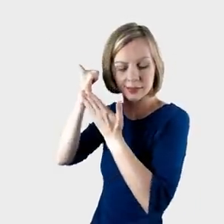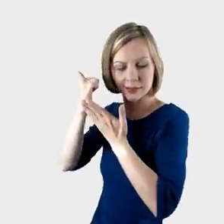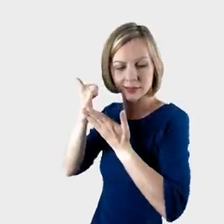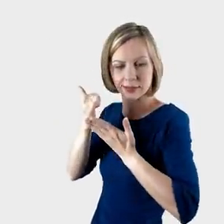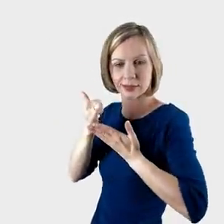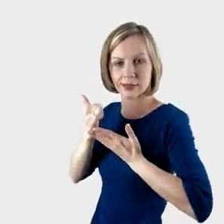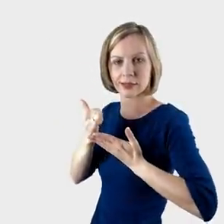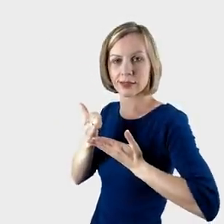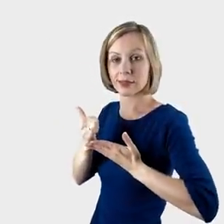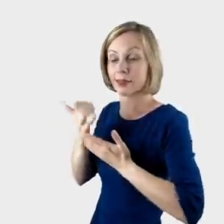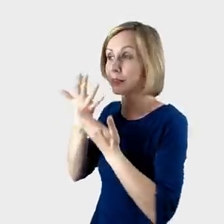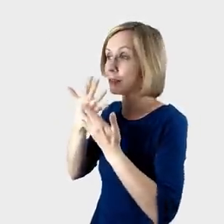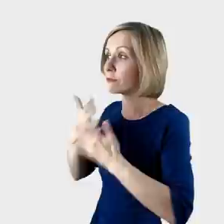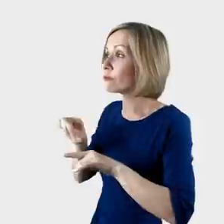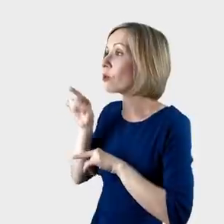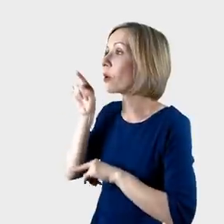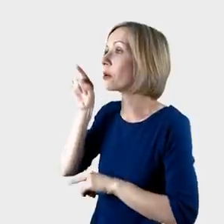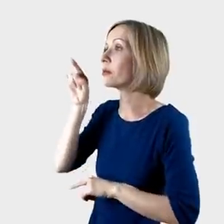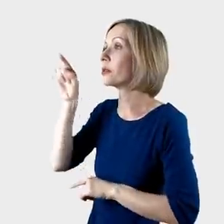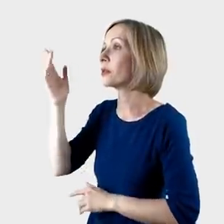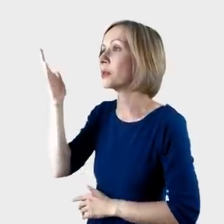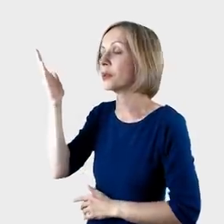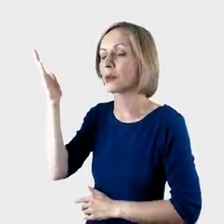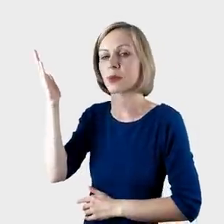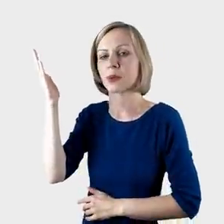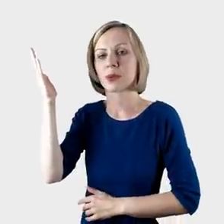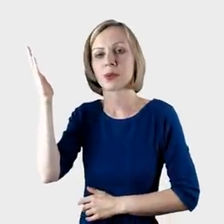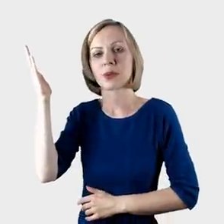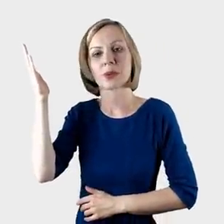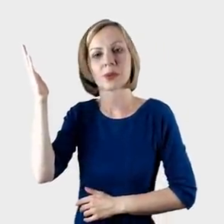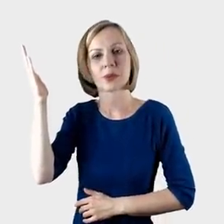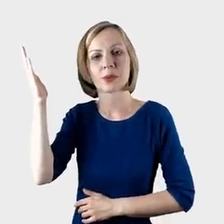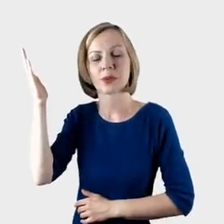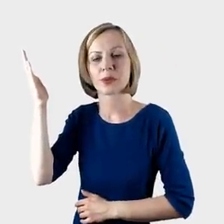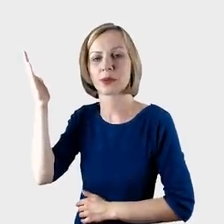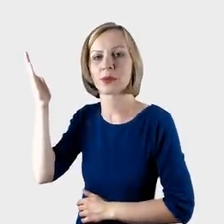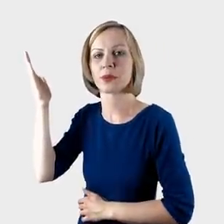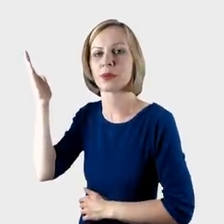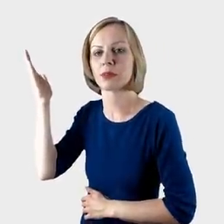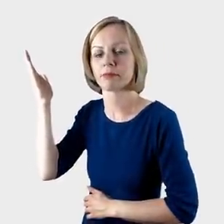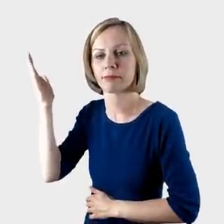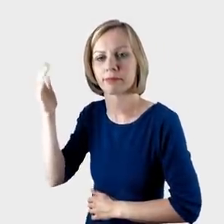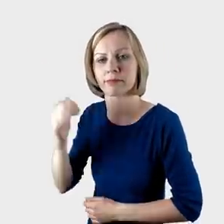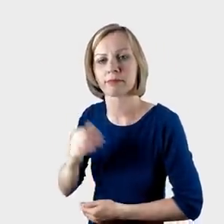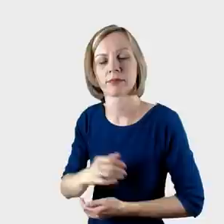That I found in you